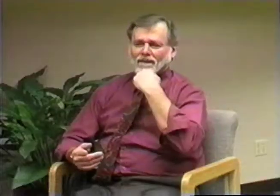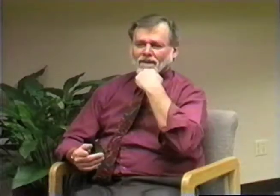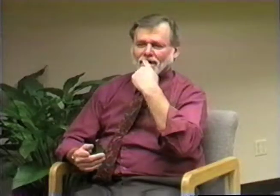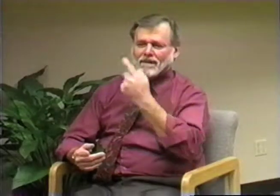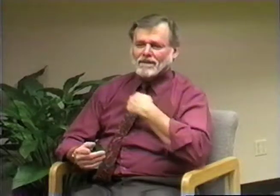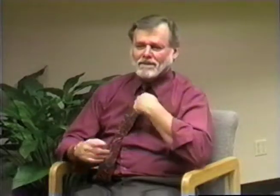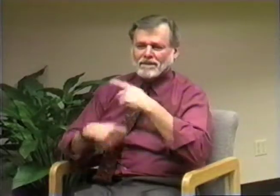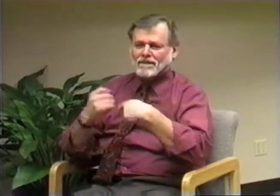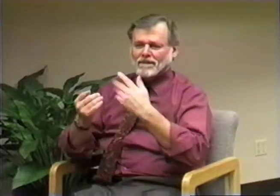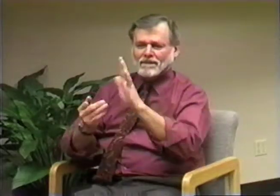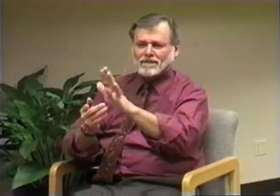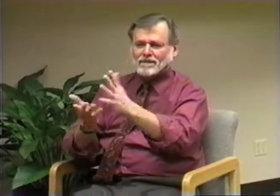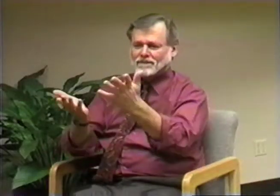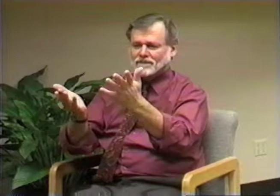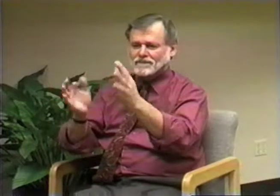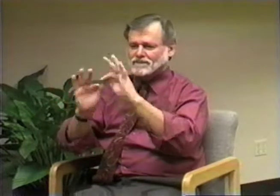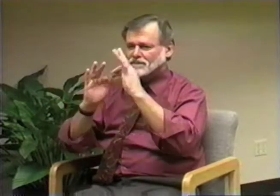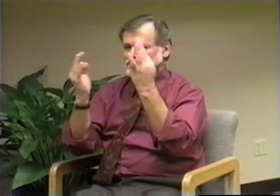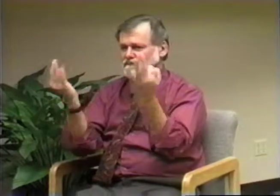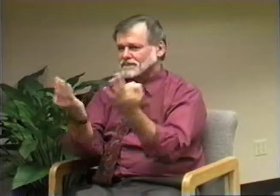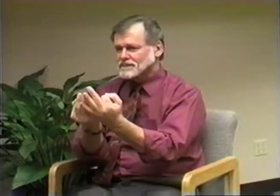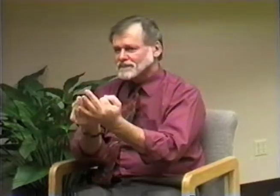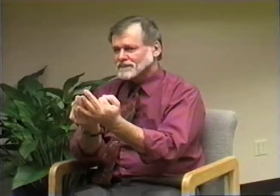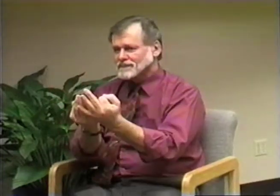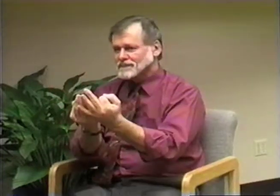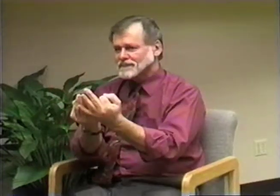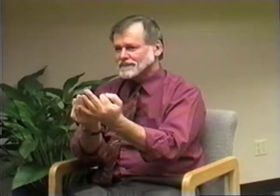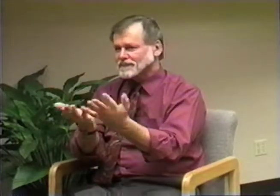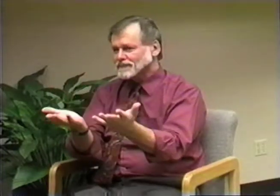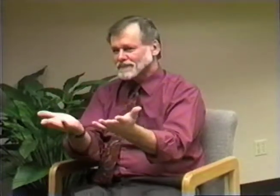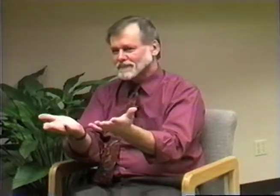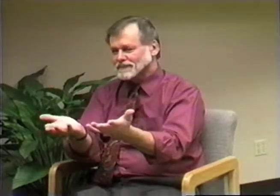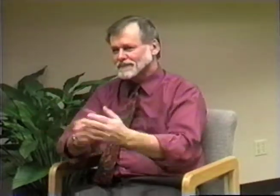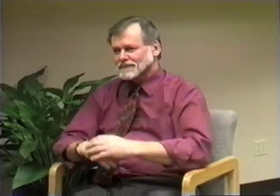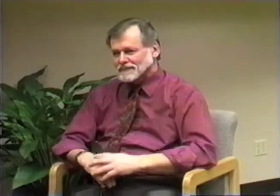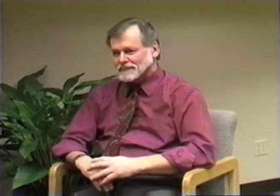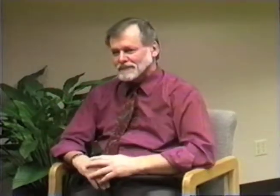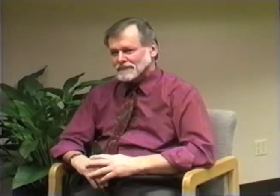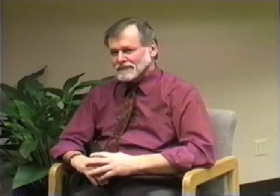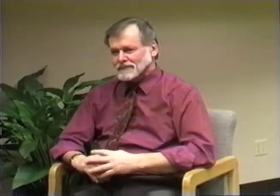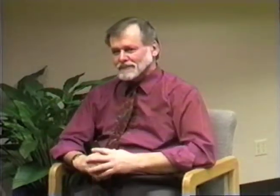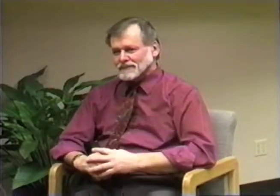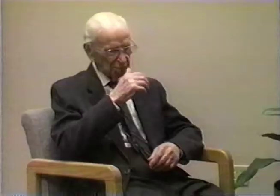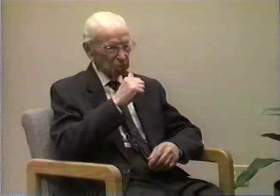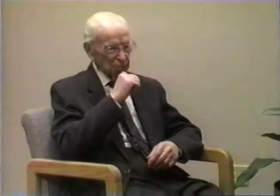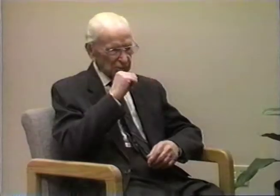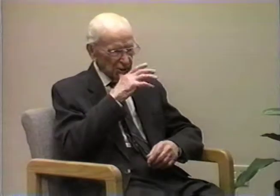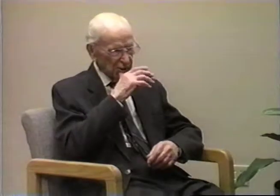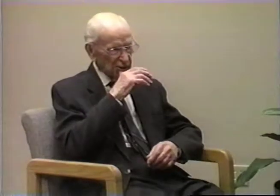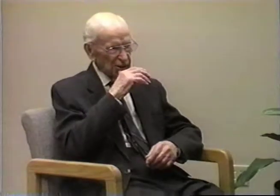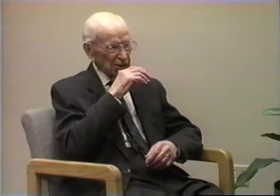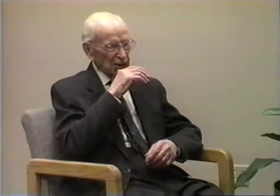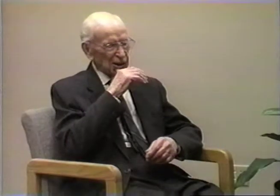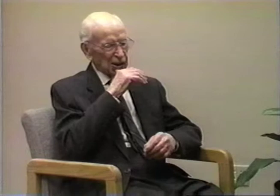but they would lead to my fall. OK, tell me about your family.